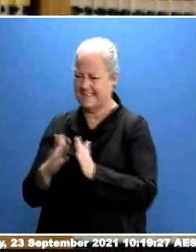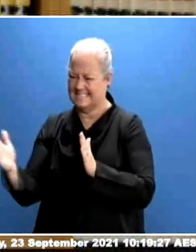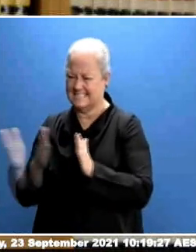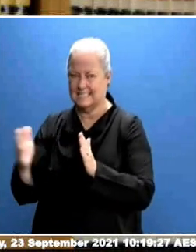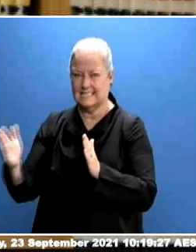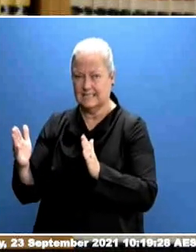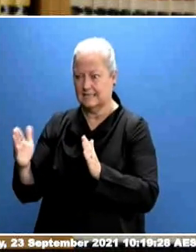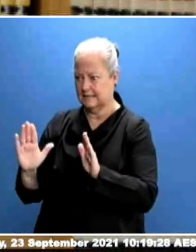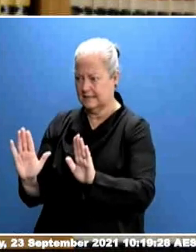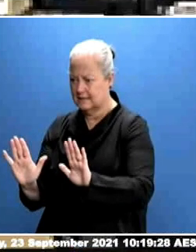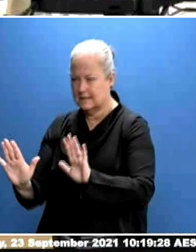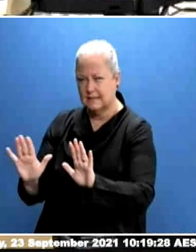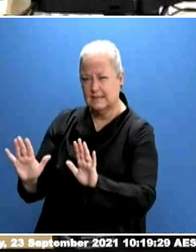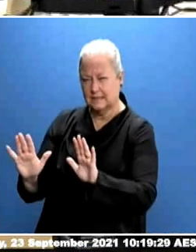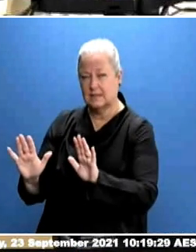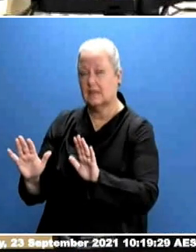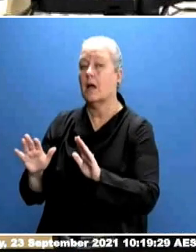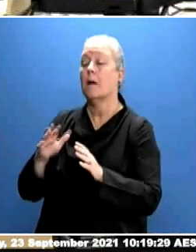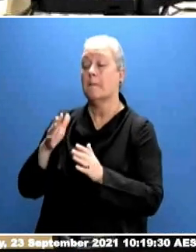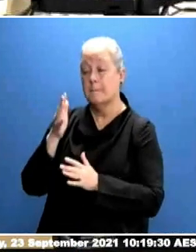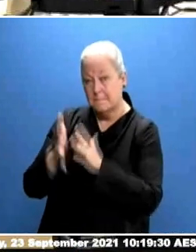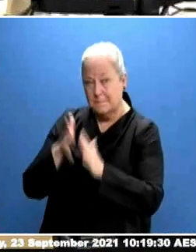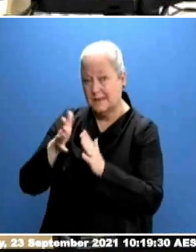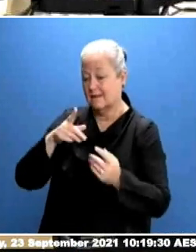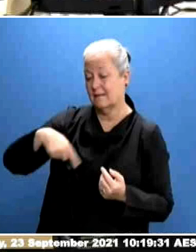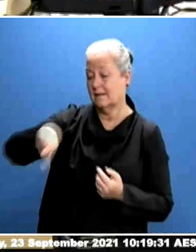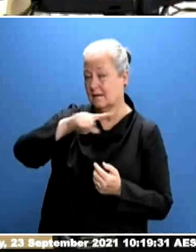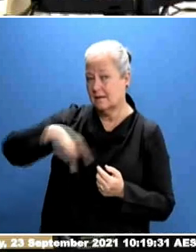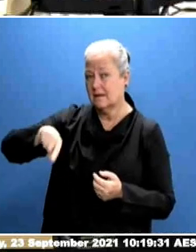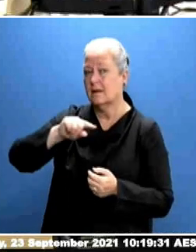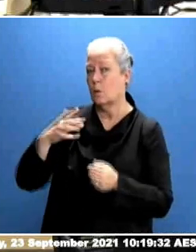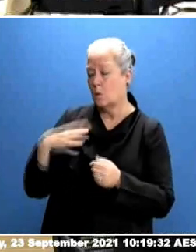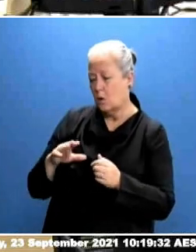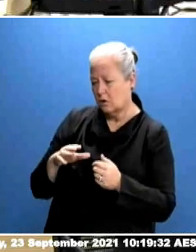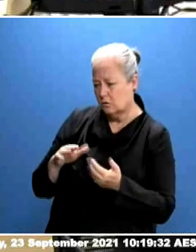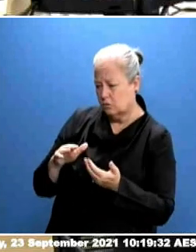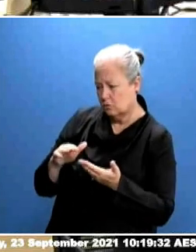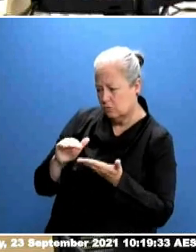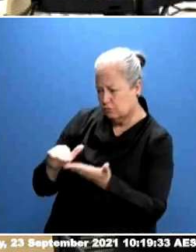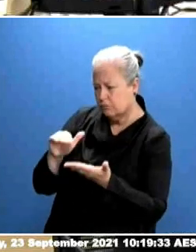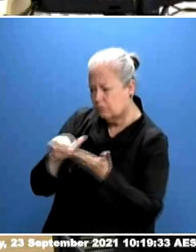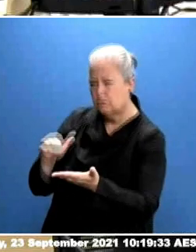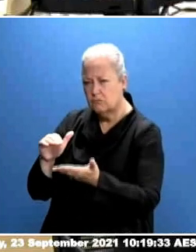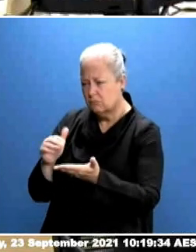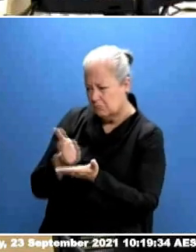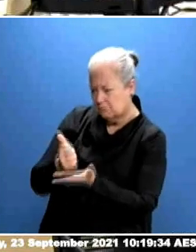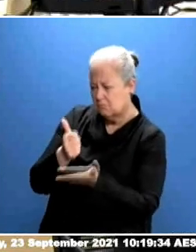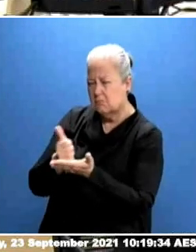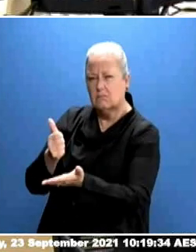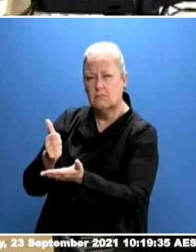that there's going to be a focus on providing them with treatment or therapy in those ways that you've described.